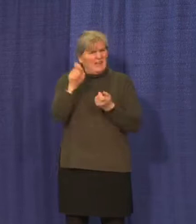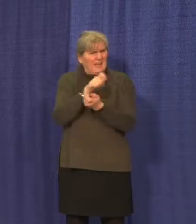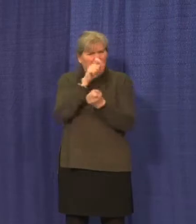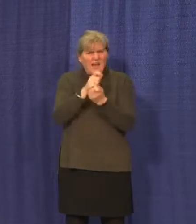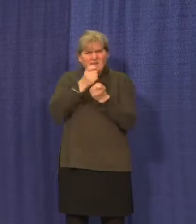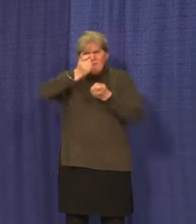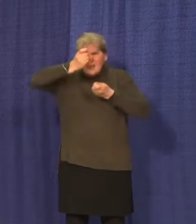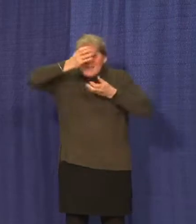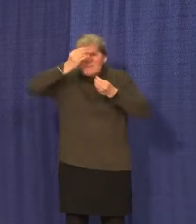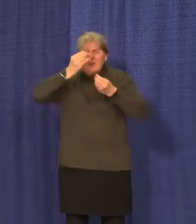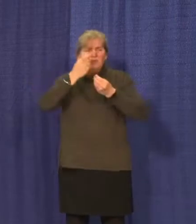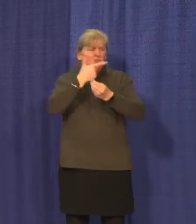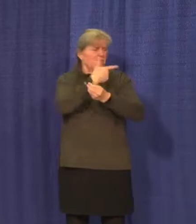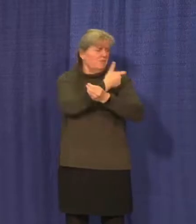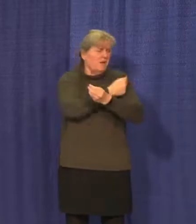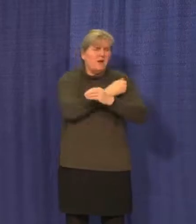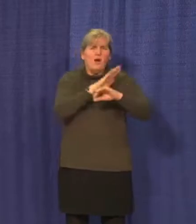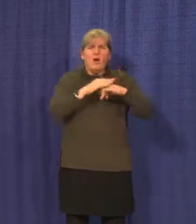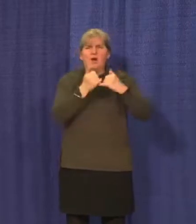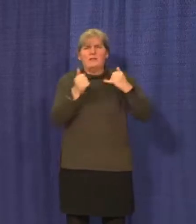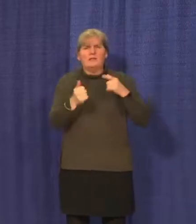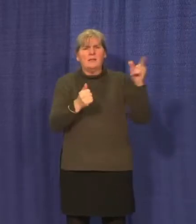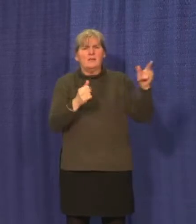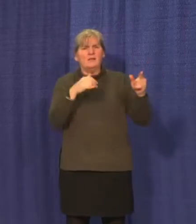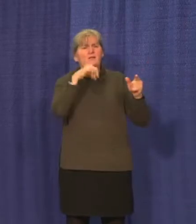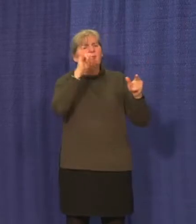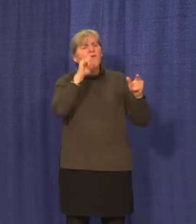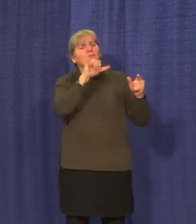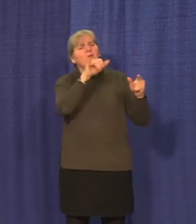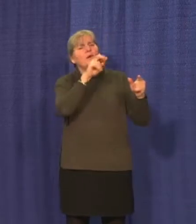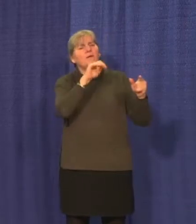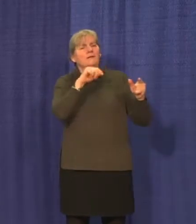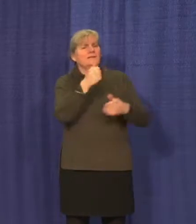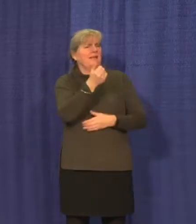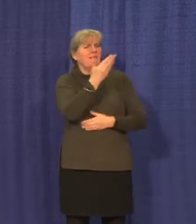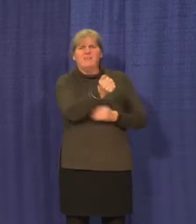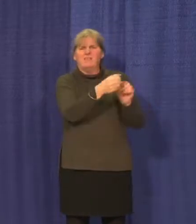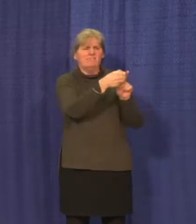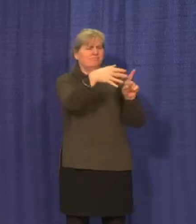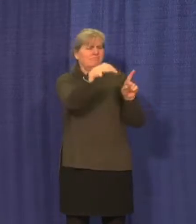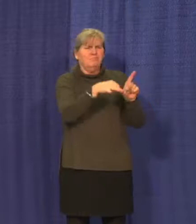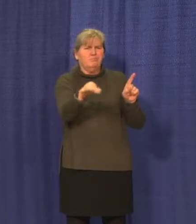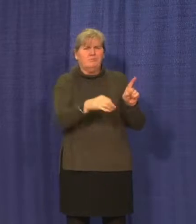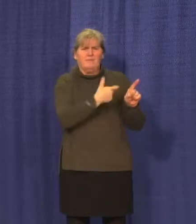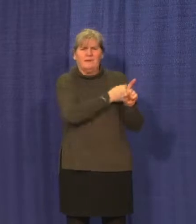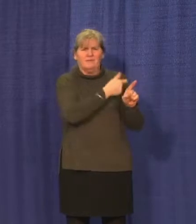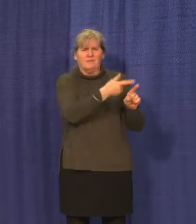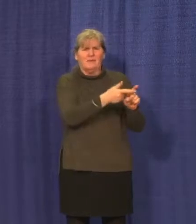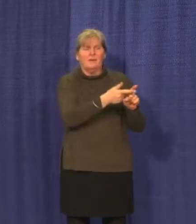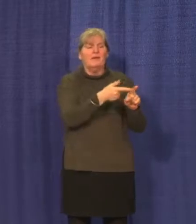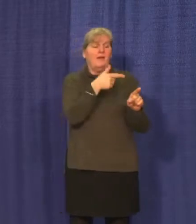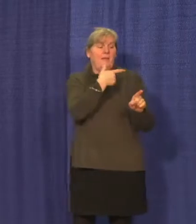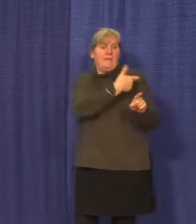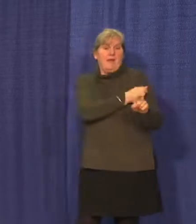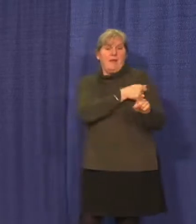detailed information about vaccines online at Yukon.ca. The vaccine is absolutely an